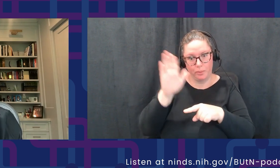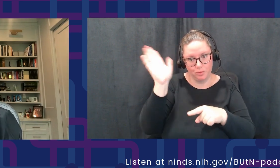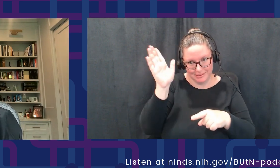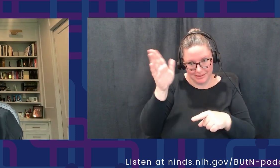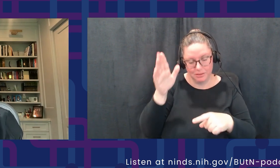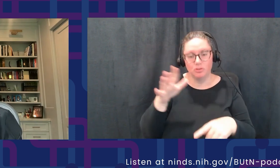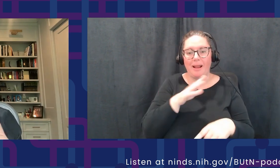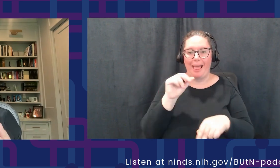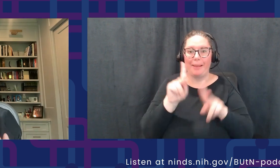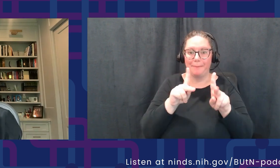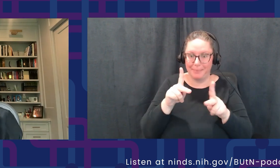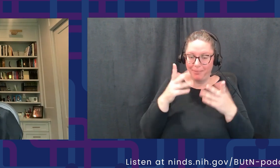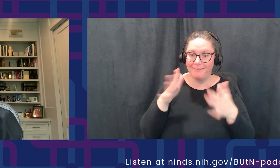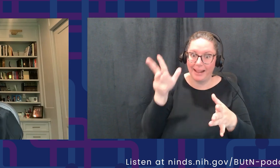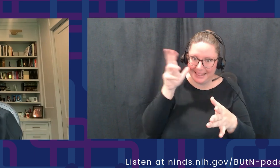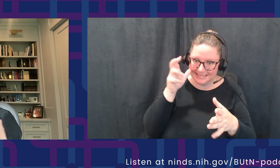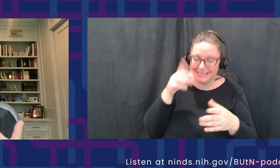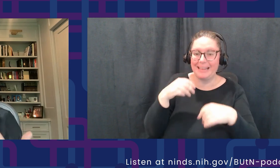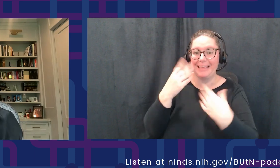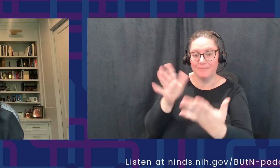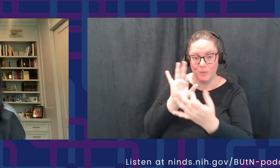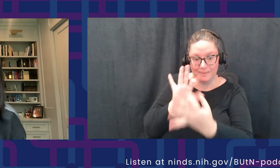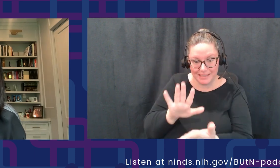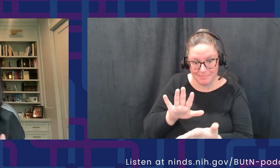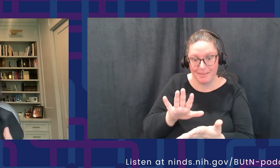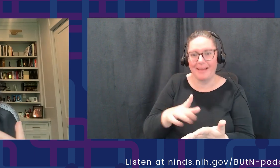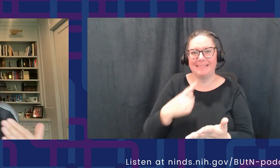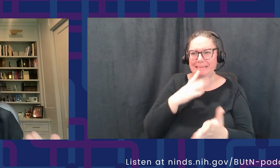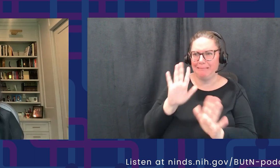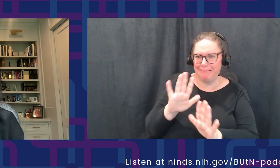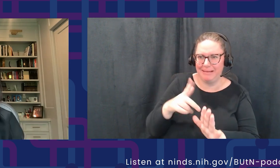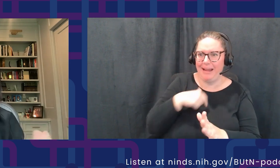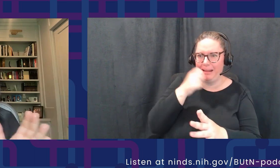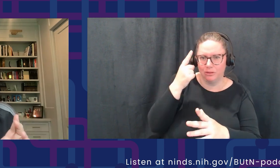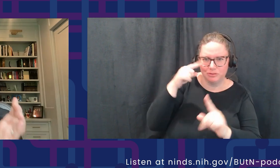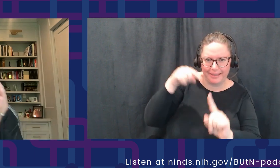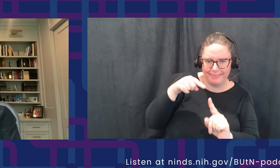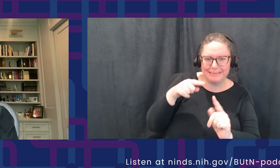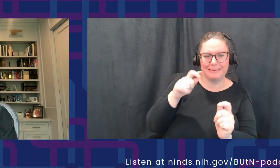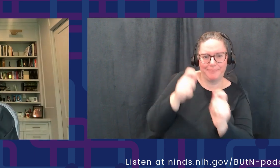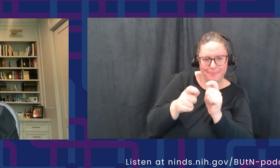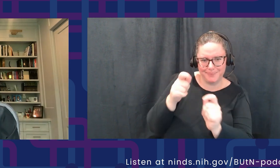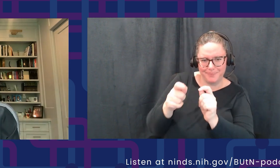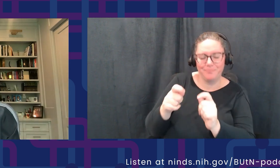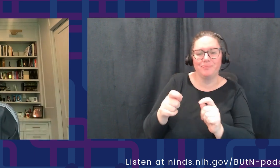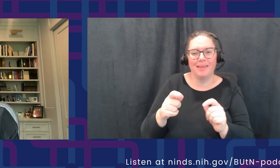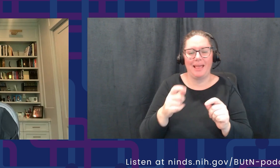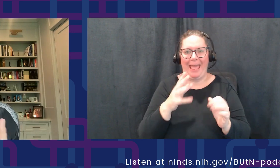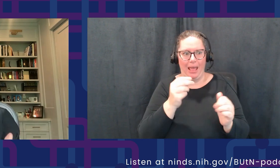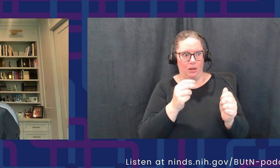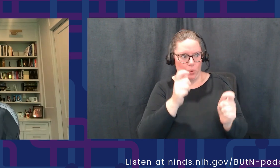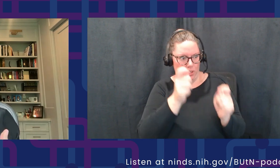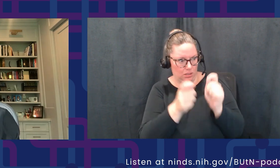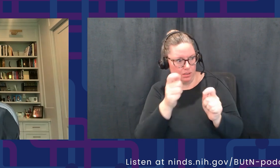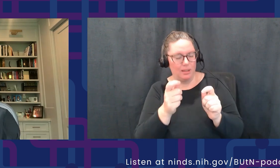And people have listened and given you input. They told you "I didn't understand that" so that you can make that clear. And you've been asked questions.